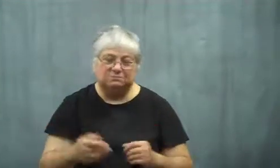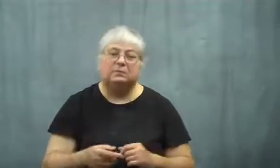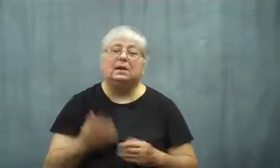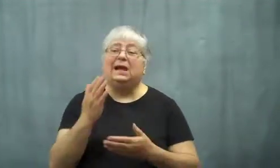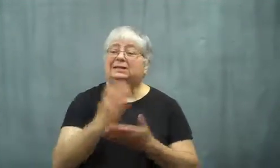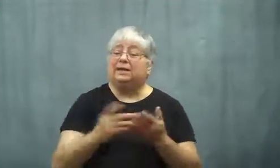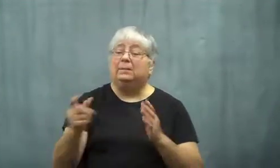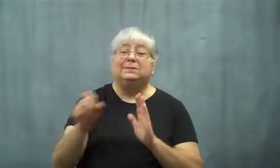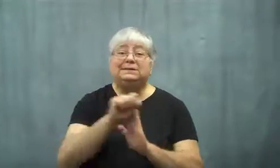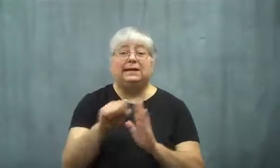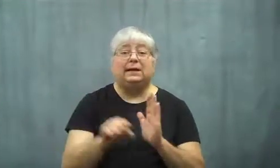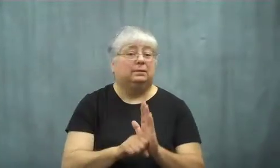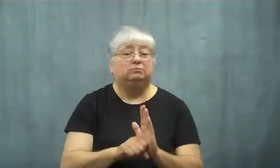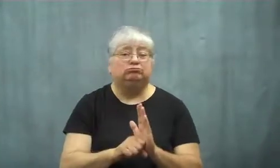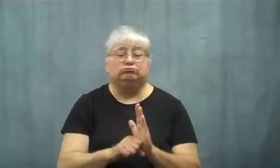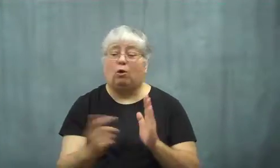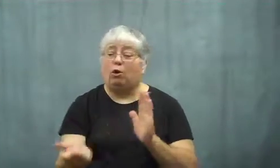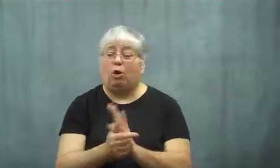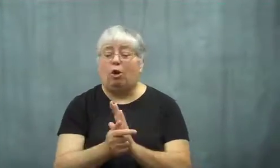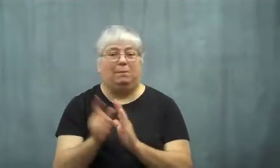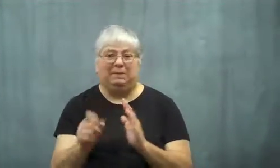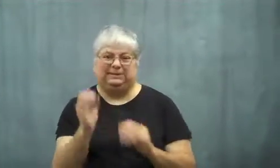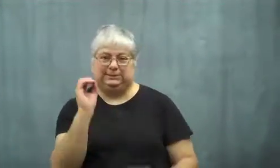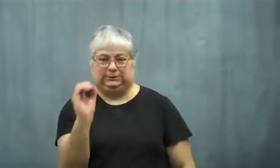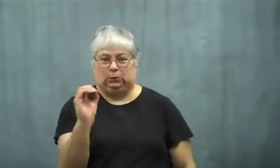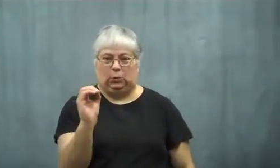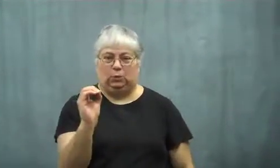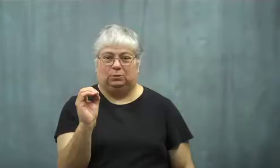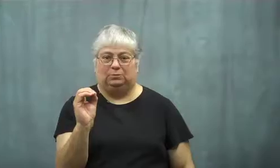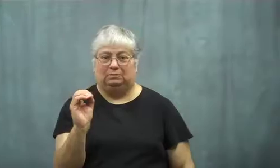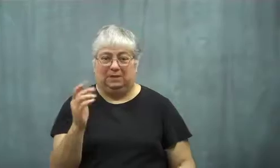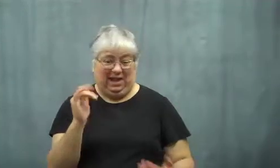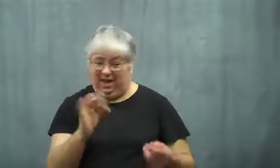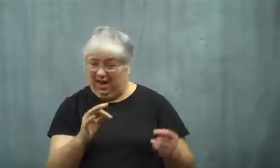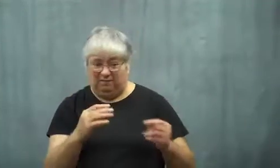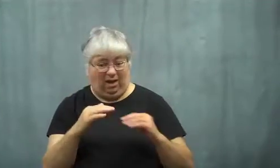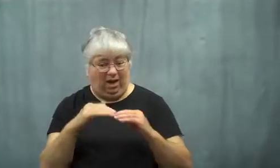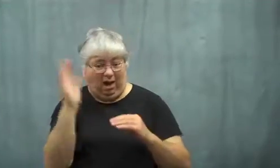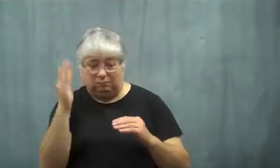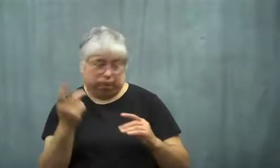Some states have a zero tolerance law.